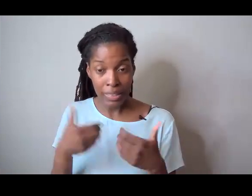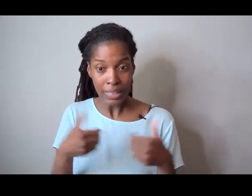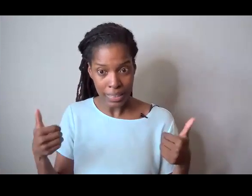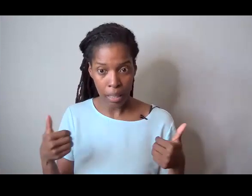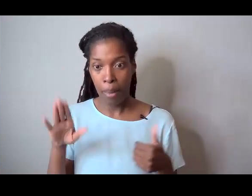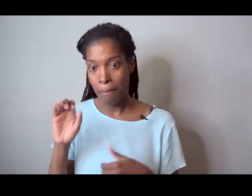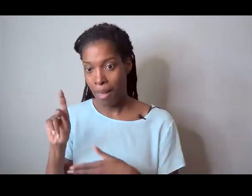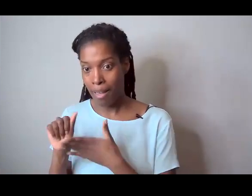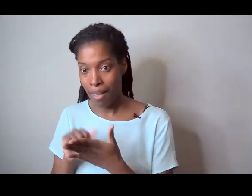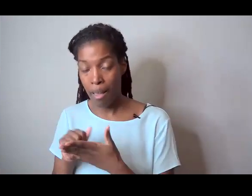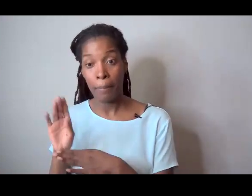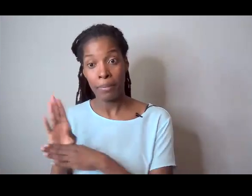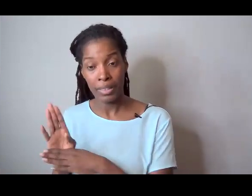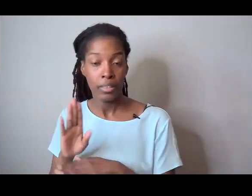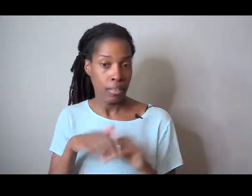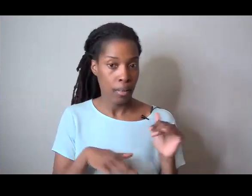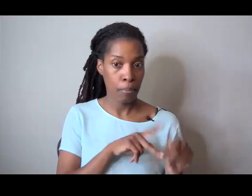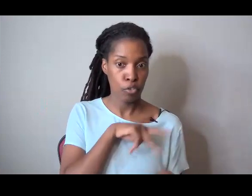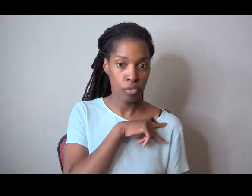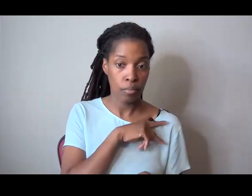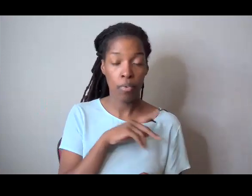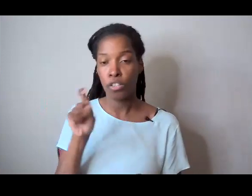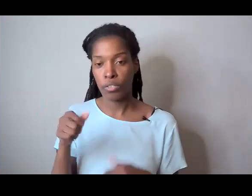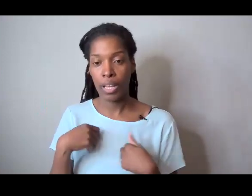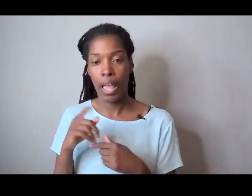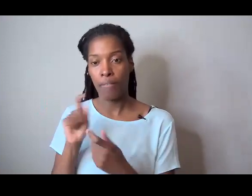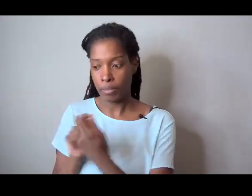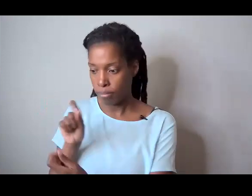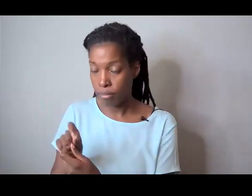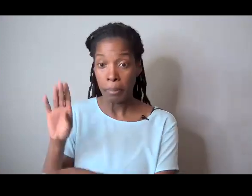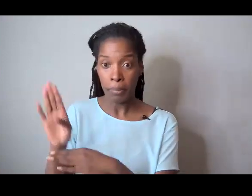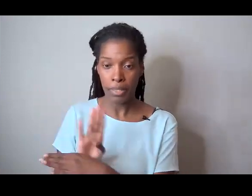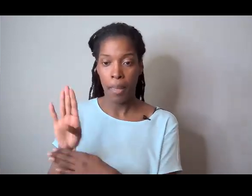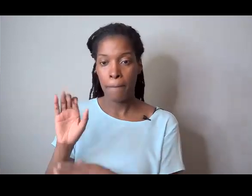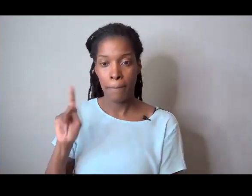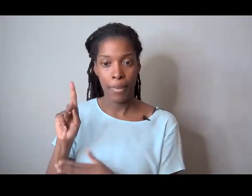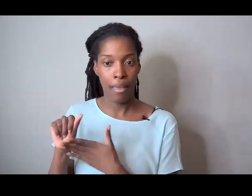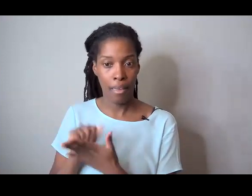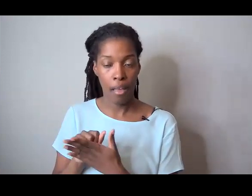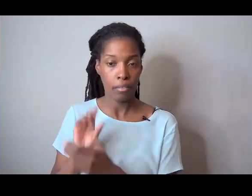But it is really good to have a designated business bank account where you deposit your business revenue